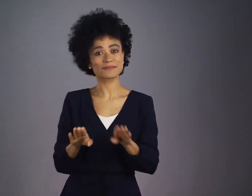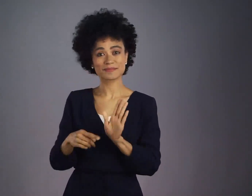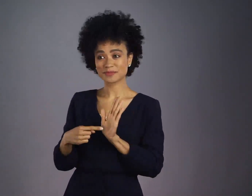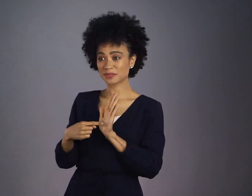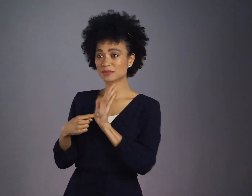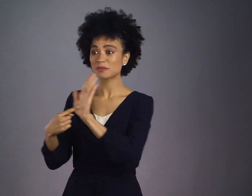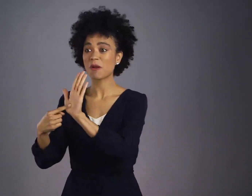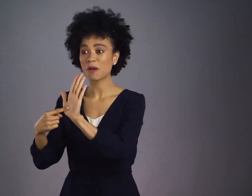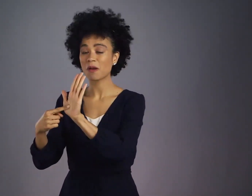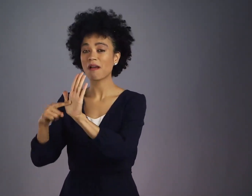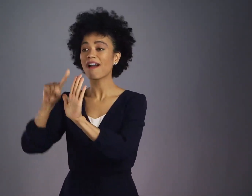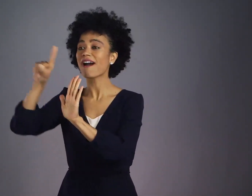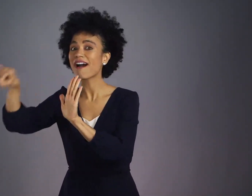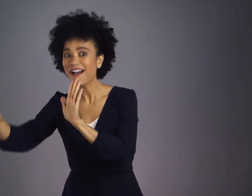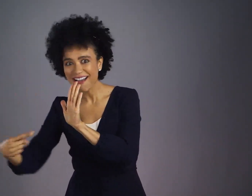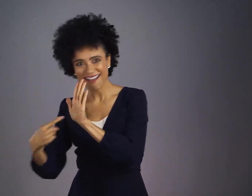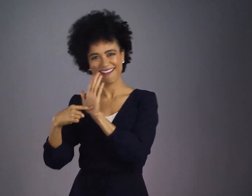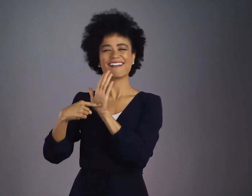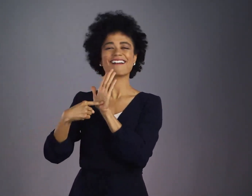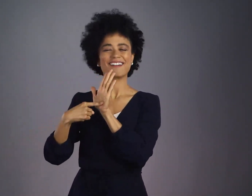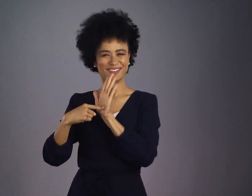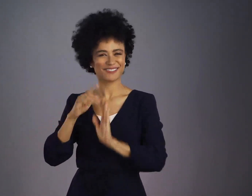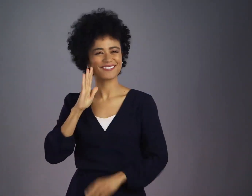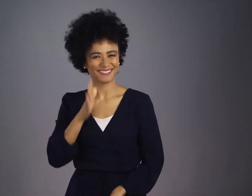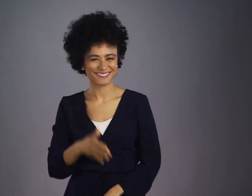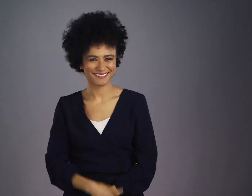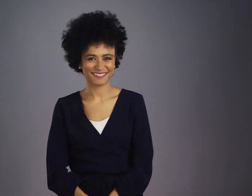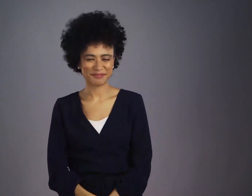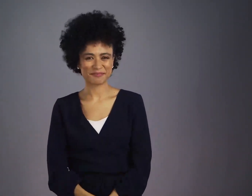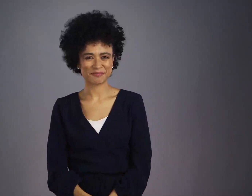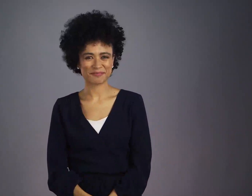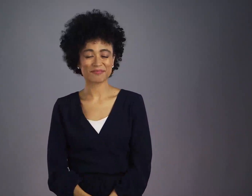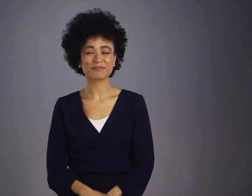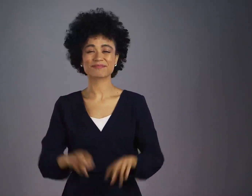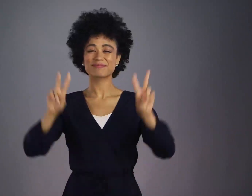Show him these things in yourself and they will be reflected back to you from him.